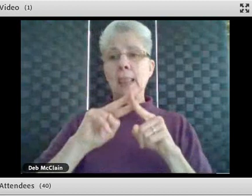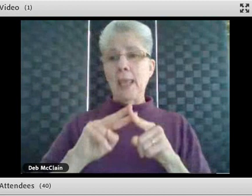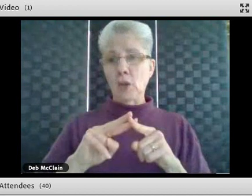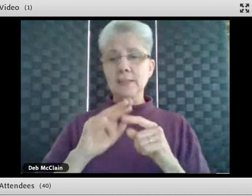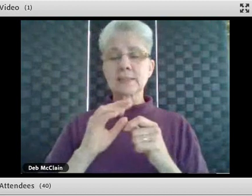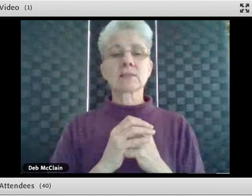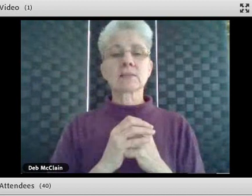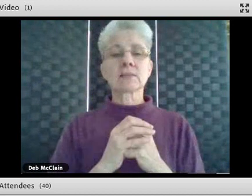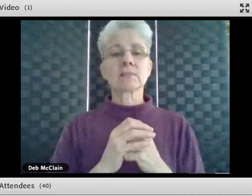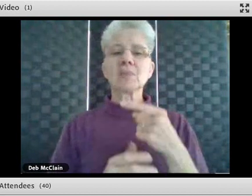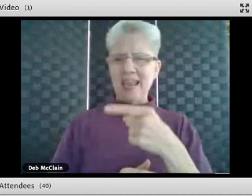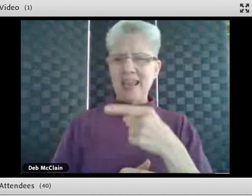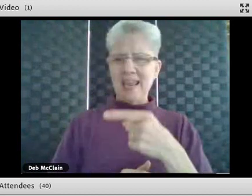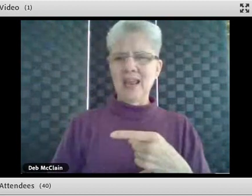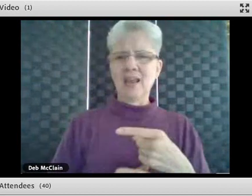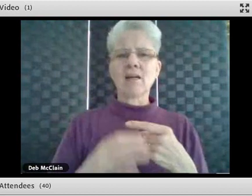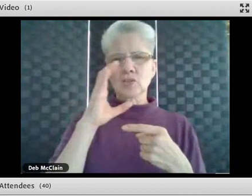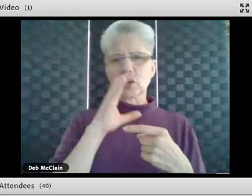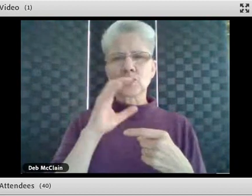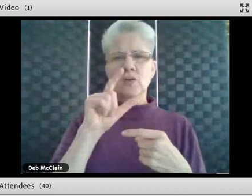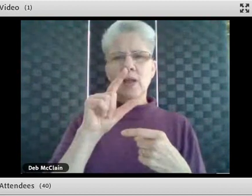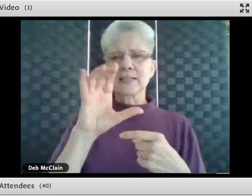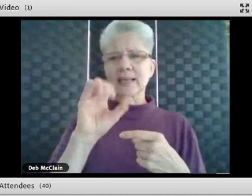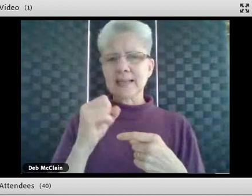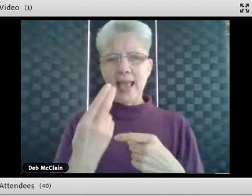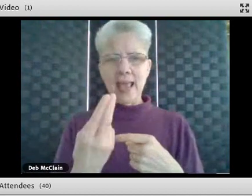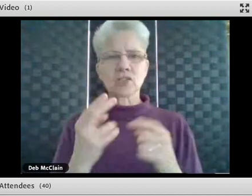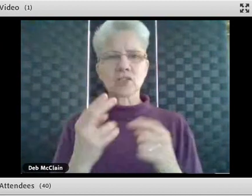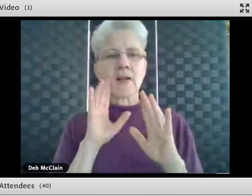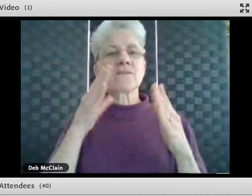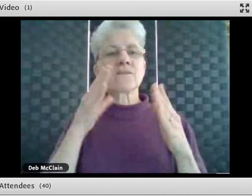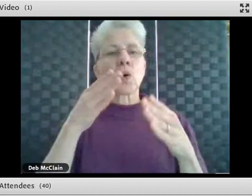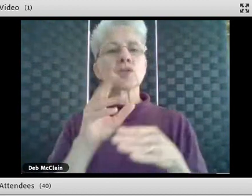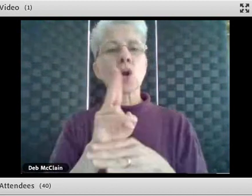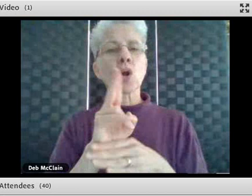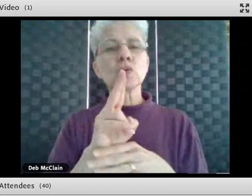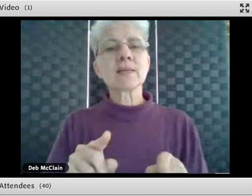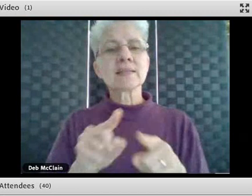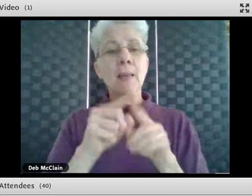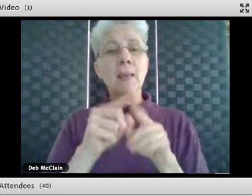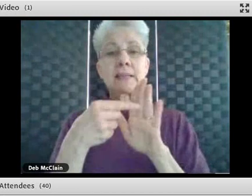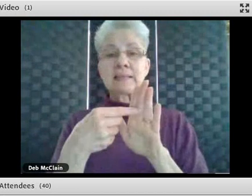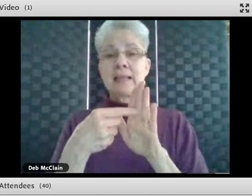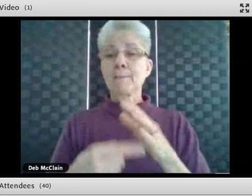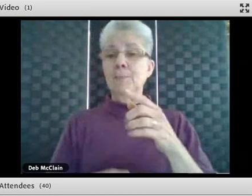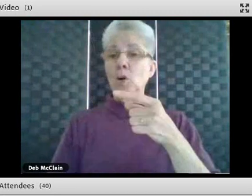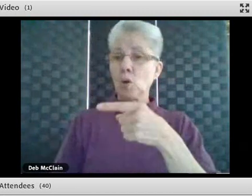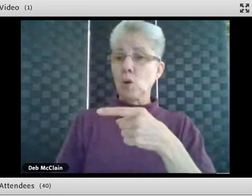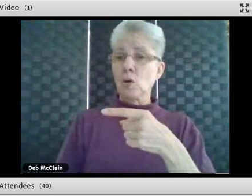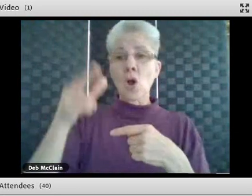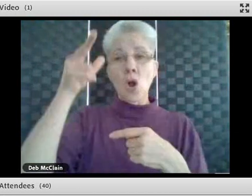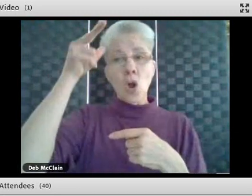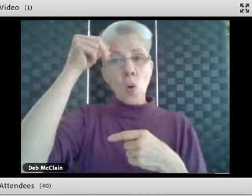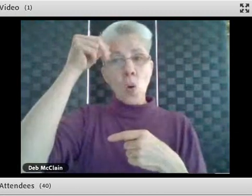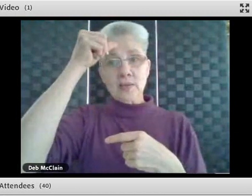Here I'll just search for LCSH. We're focused on -- So, just using the same example of horsemen and horsewomen...